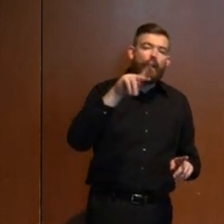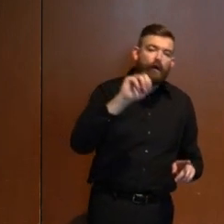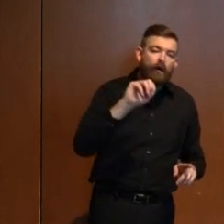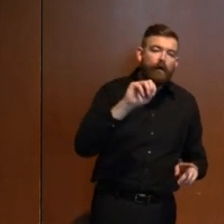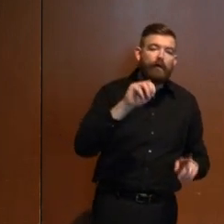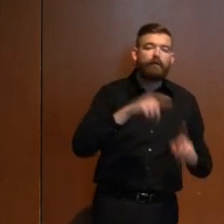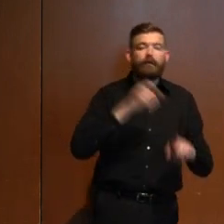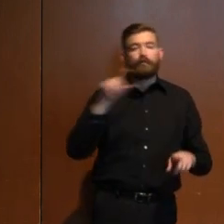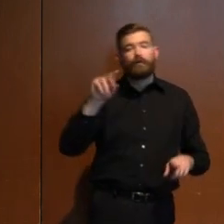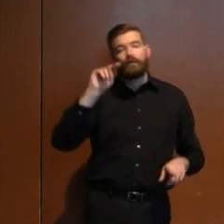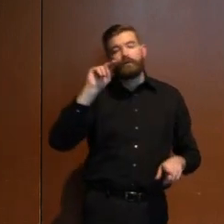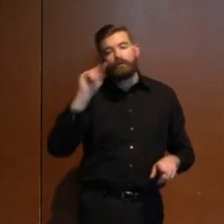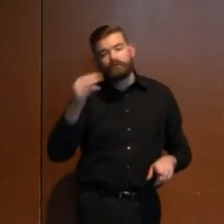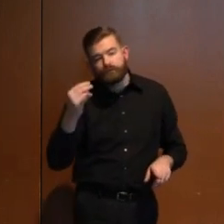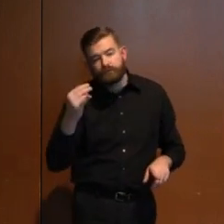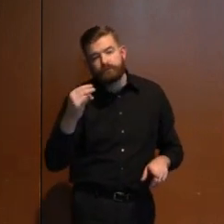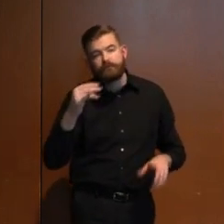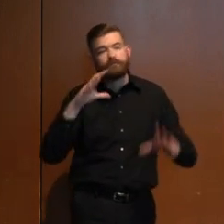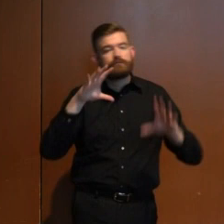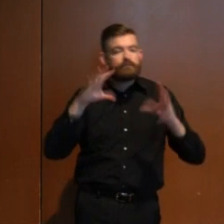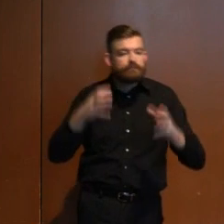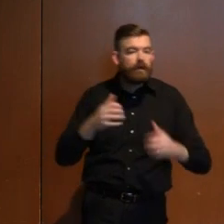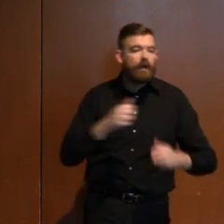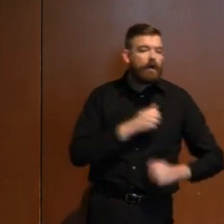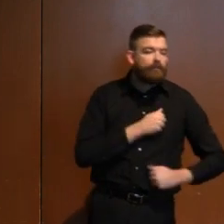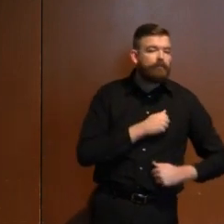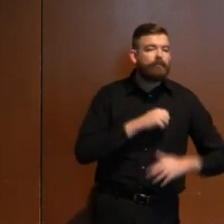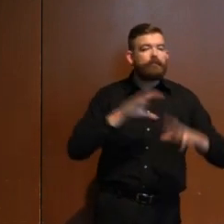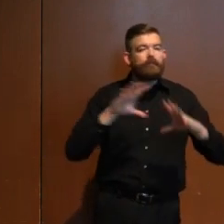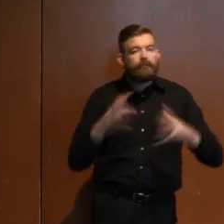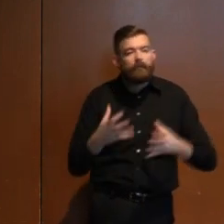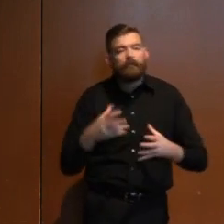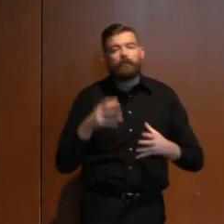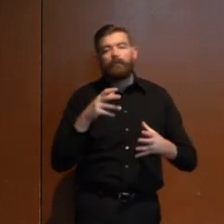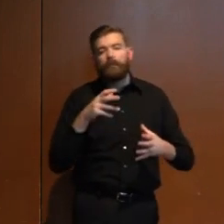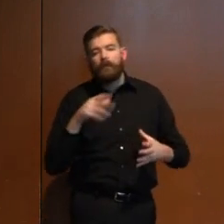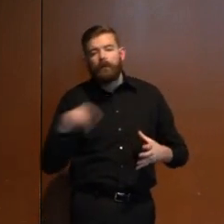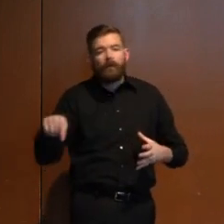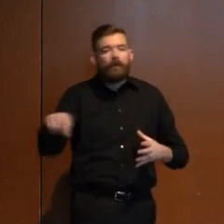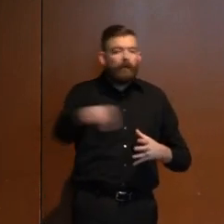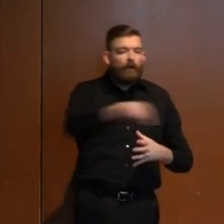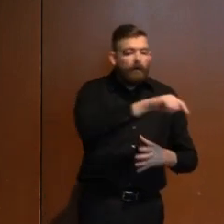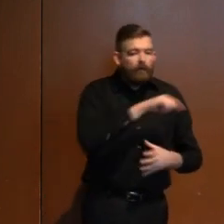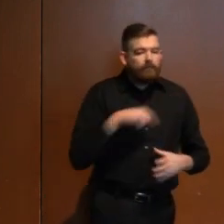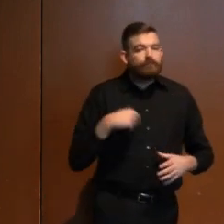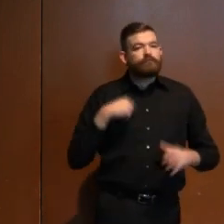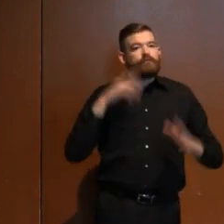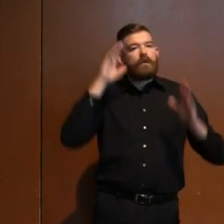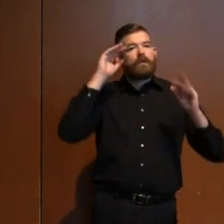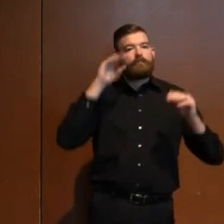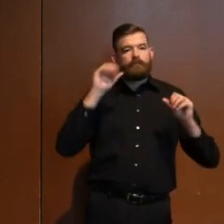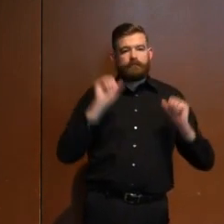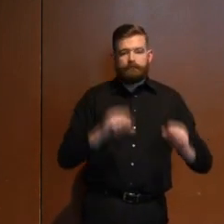PARK. NEW JERSEY NATIONAL GUARD TO SEE ALL THE VARIOUS ELEMENTS OF